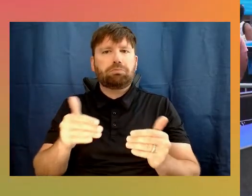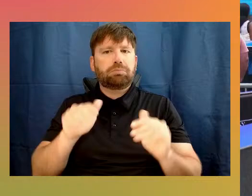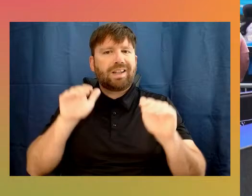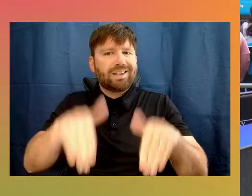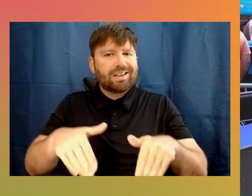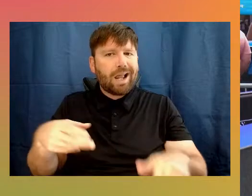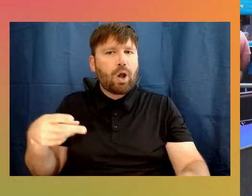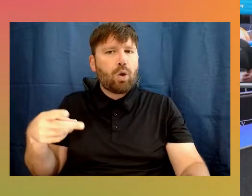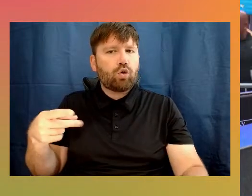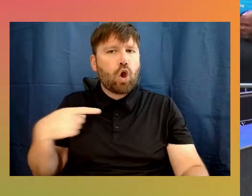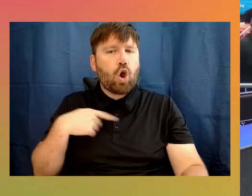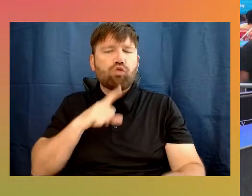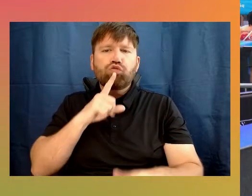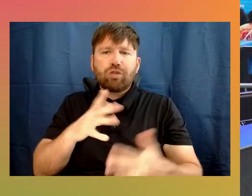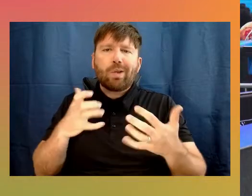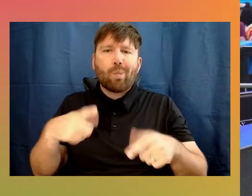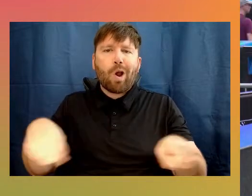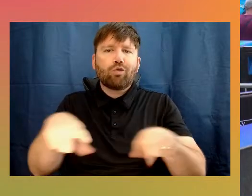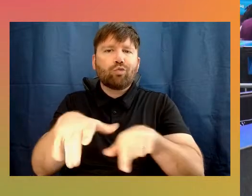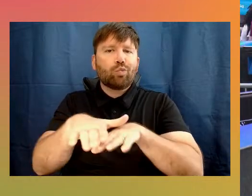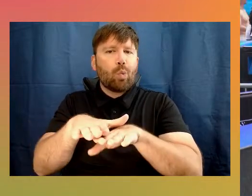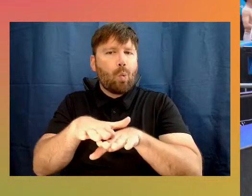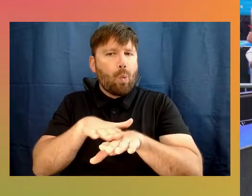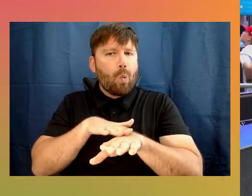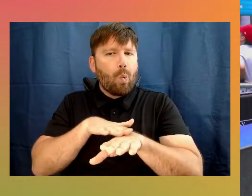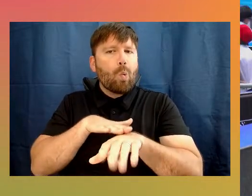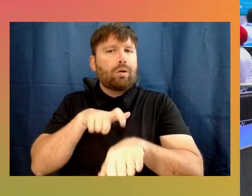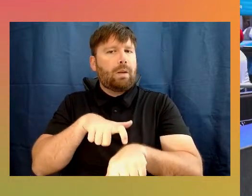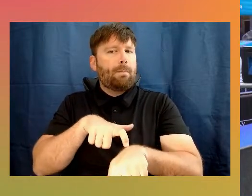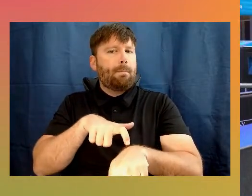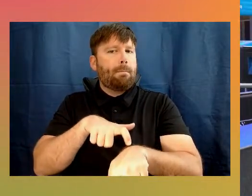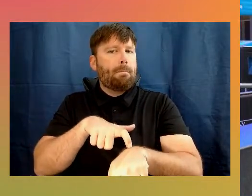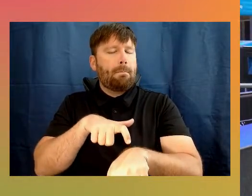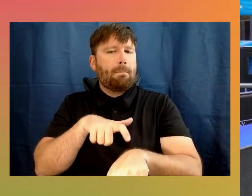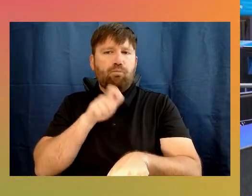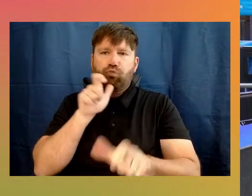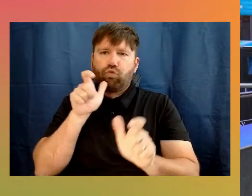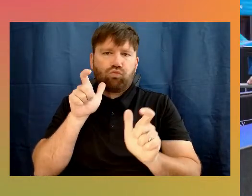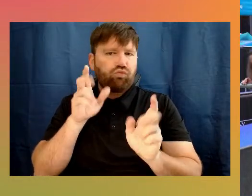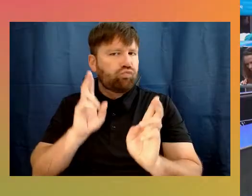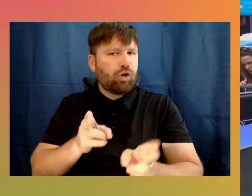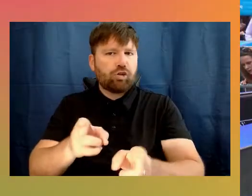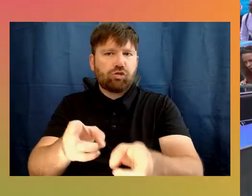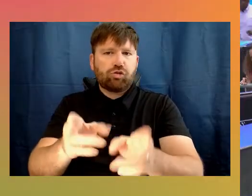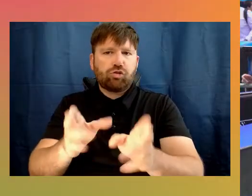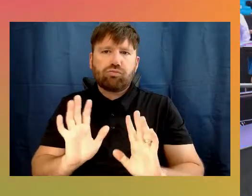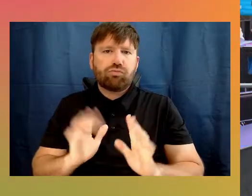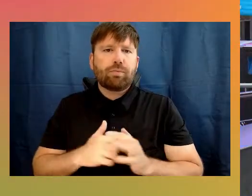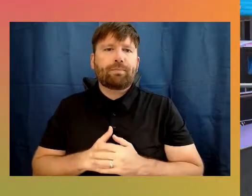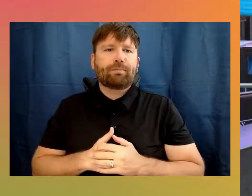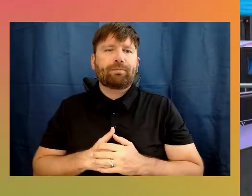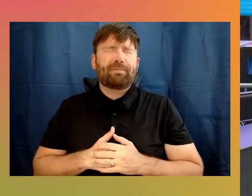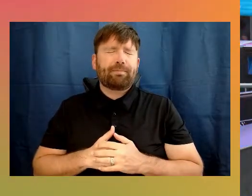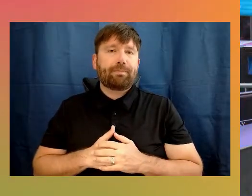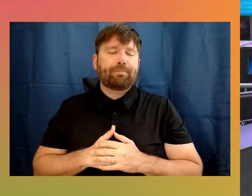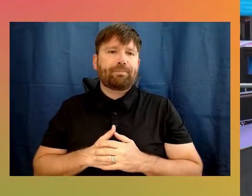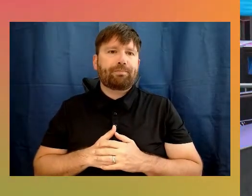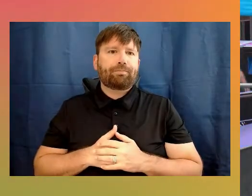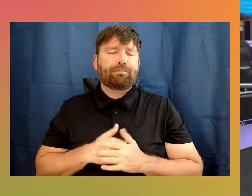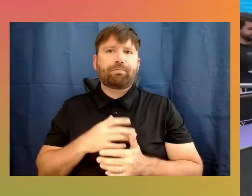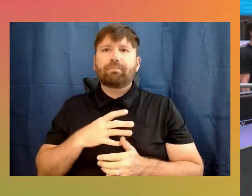FOLD AND VINYASA OR SKIP IT AND